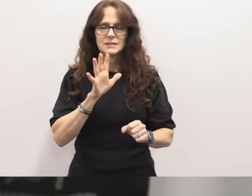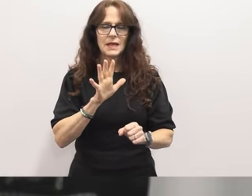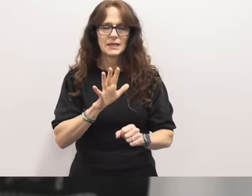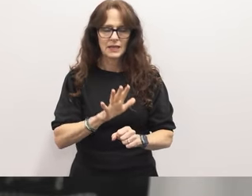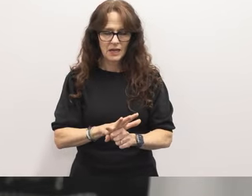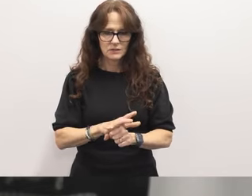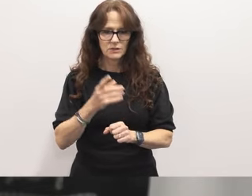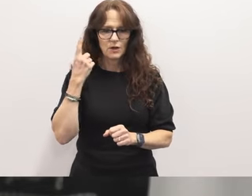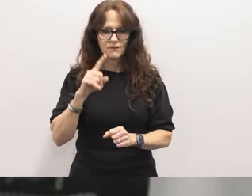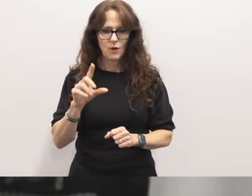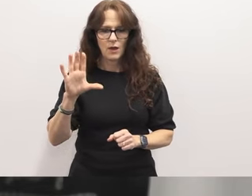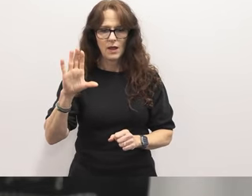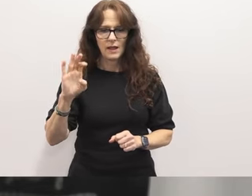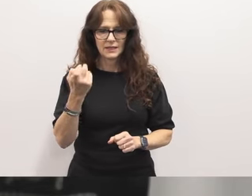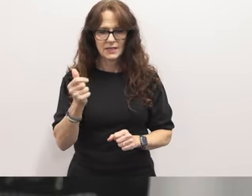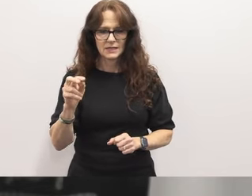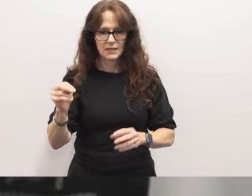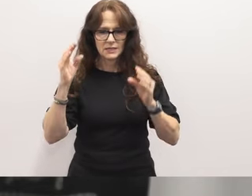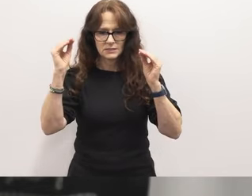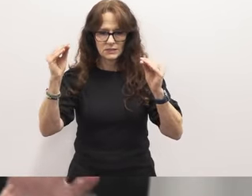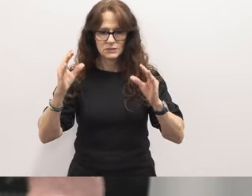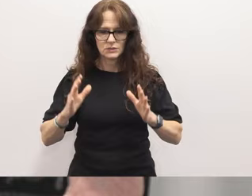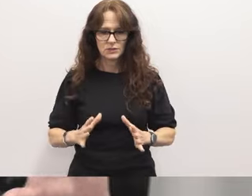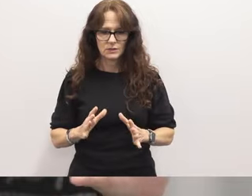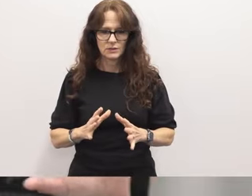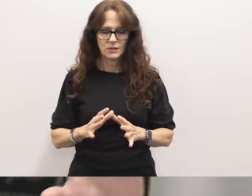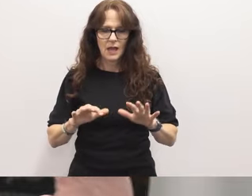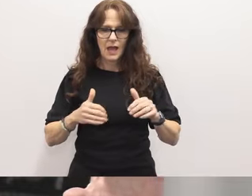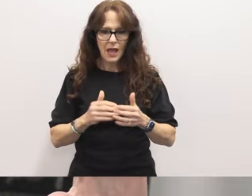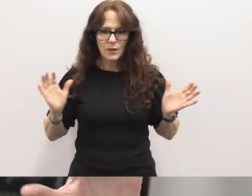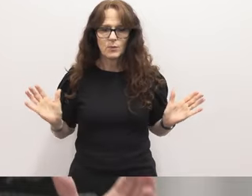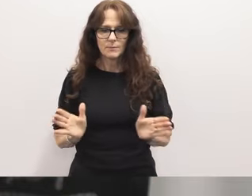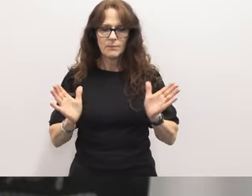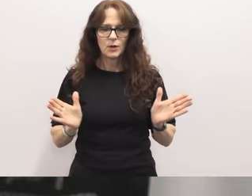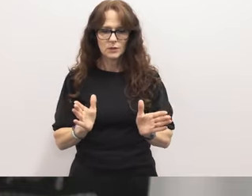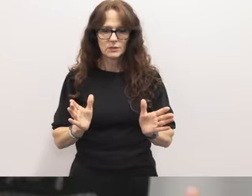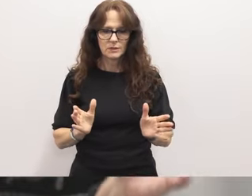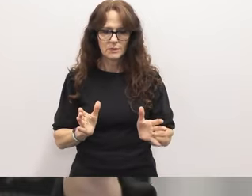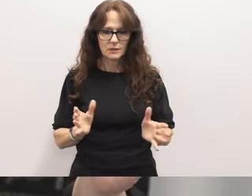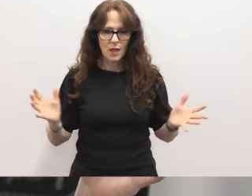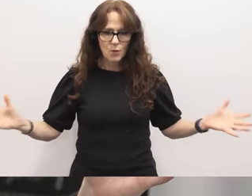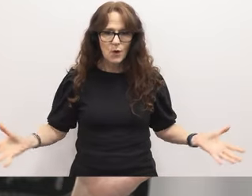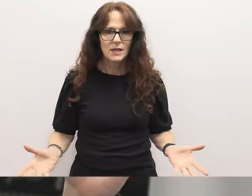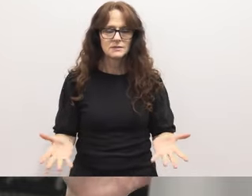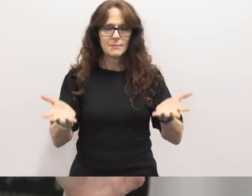and the dedication for Lincoln teachers, because we talked about like how do we push kids. How do we raise them up and accelerate them?